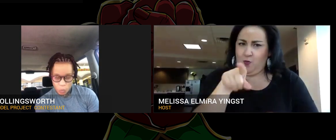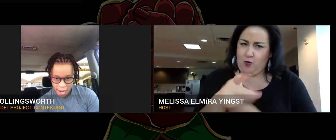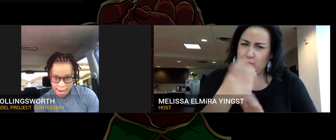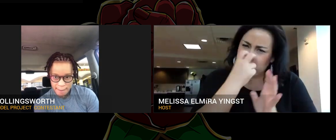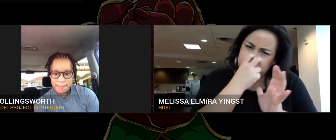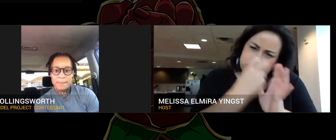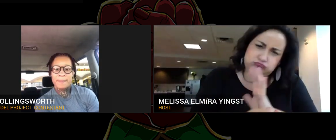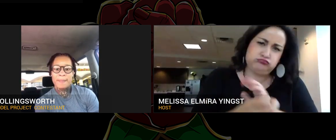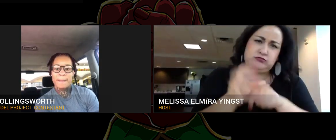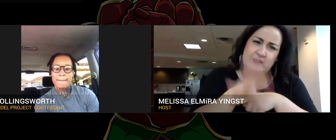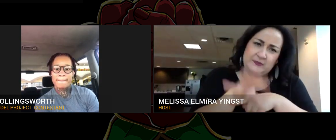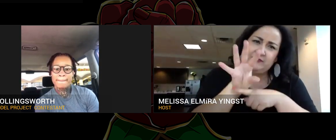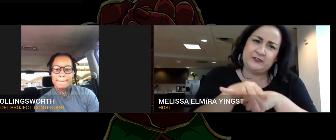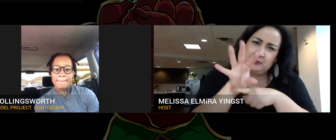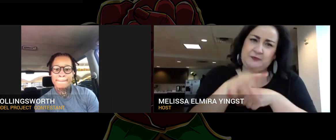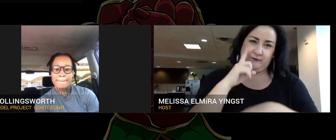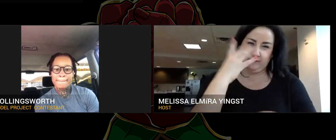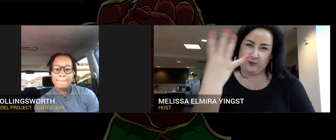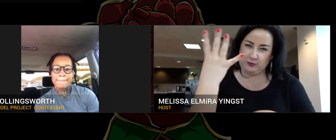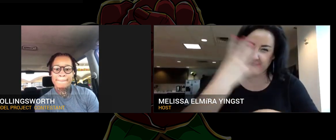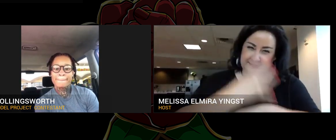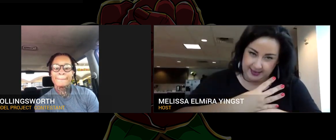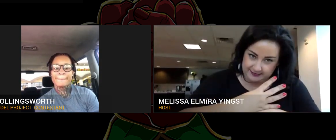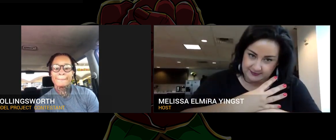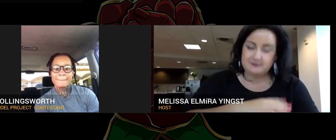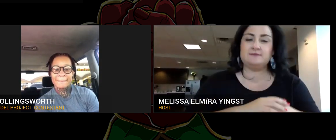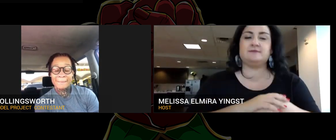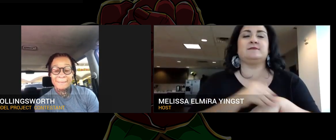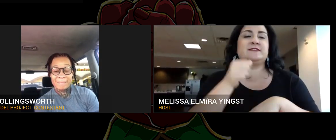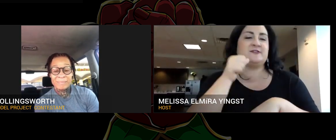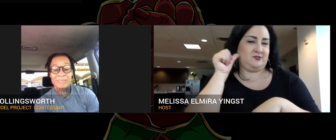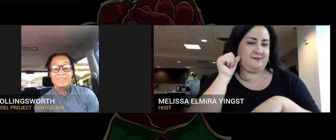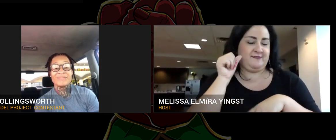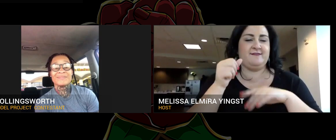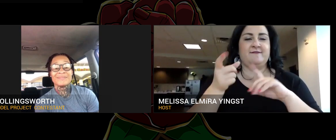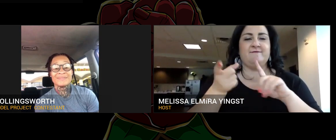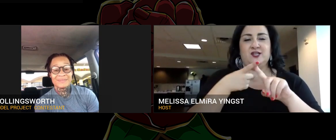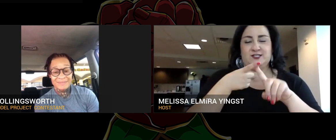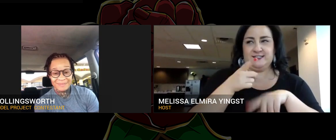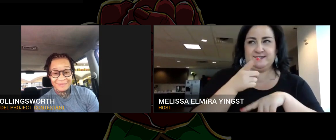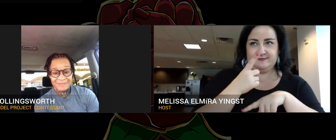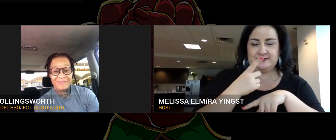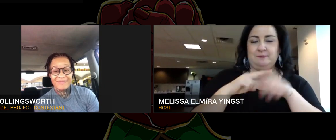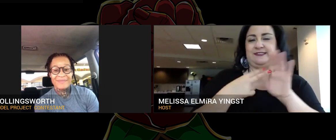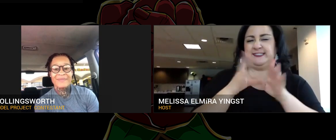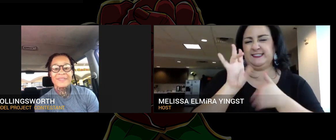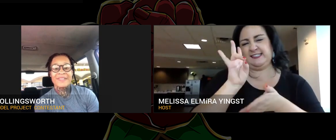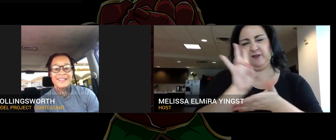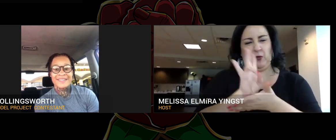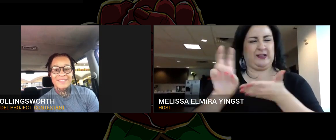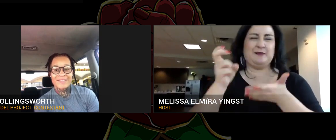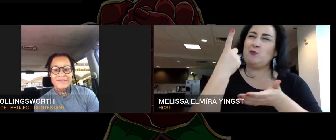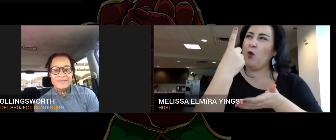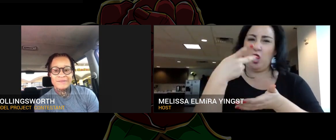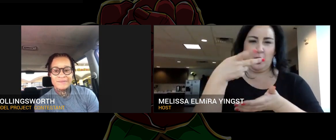I know you were filming for 4 days. Yesterday was the first, which means the first seven weeks,